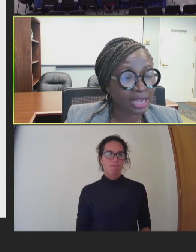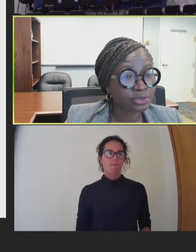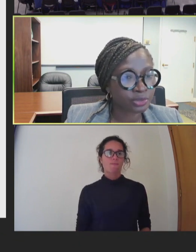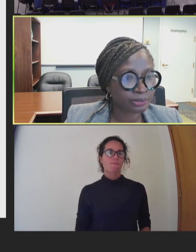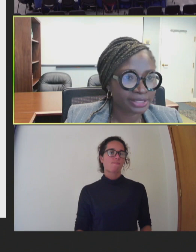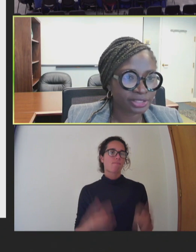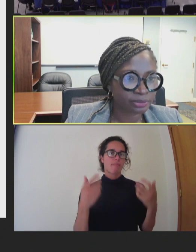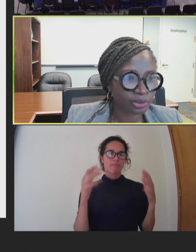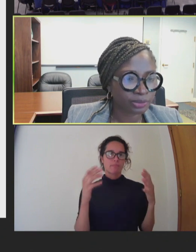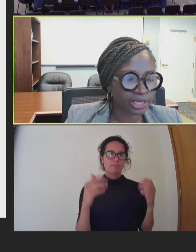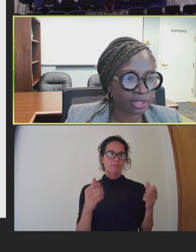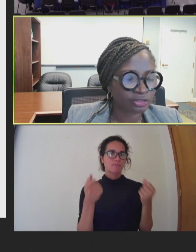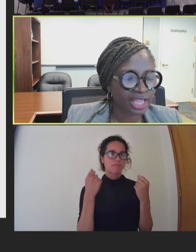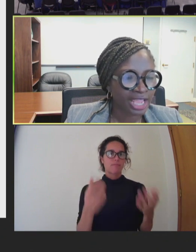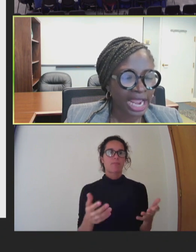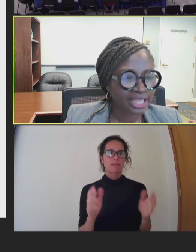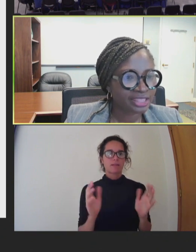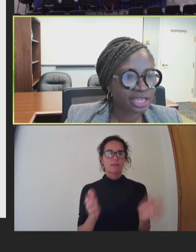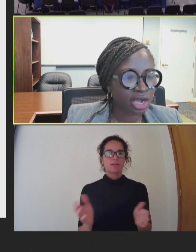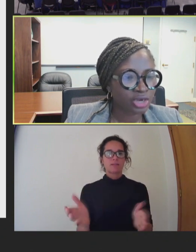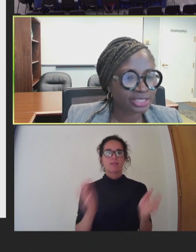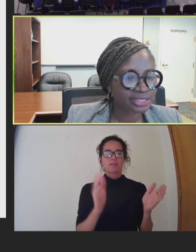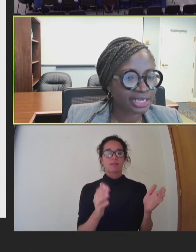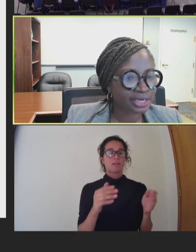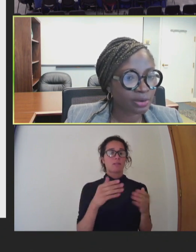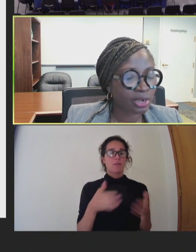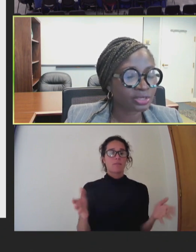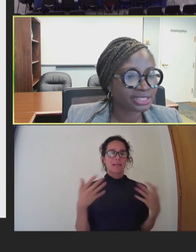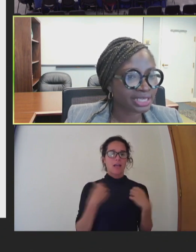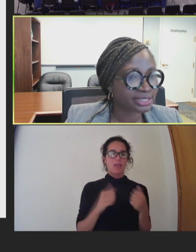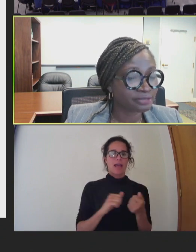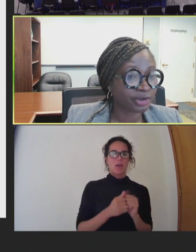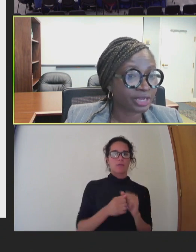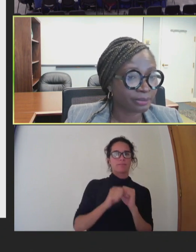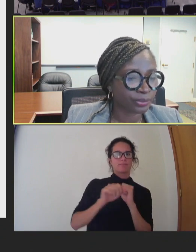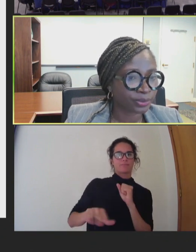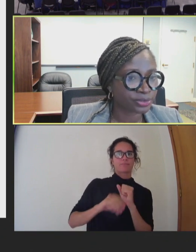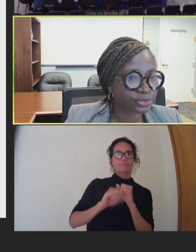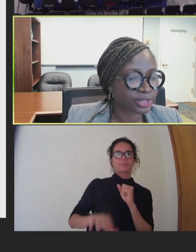how do we message in public health? I think understanding our context is very important so